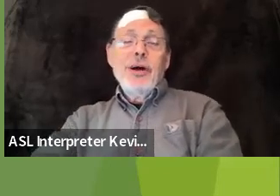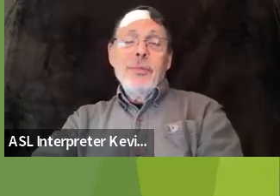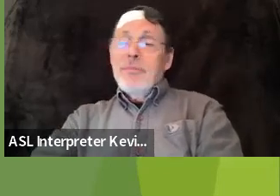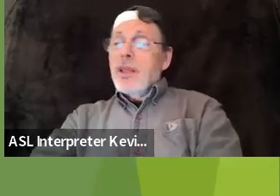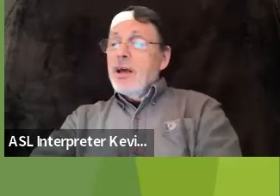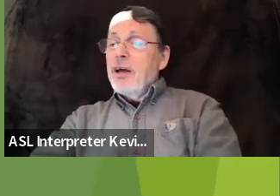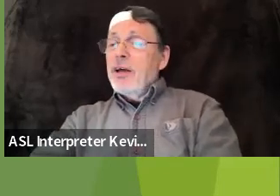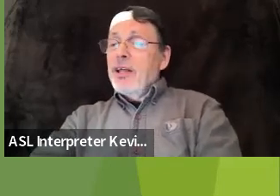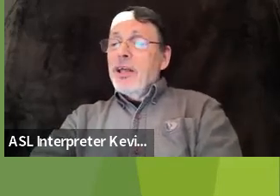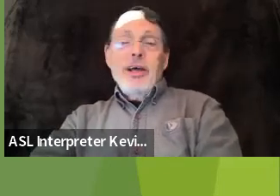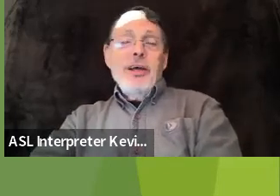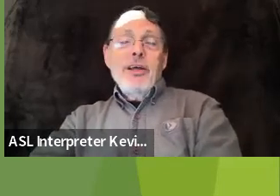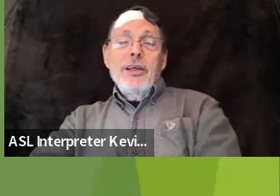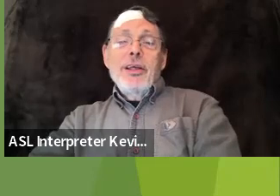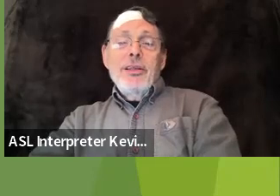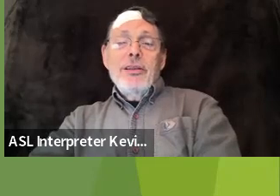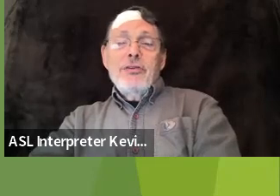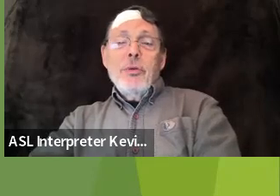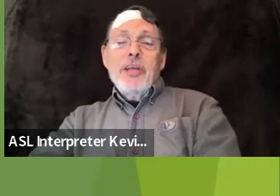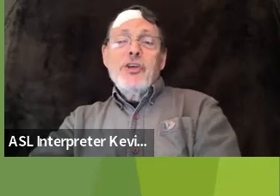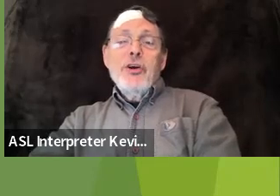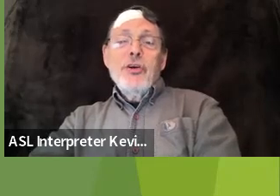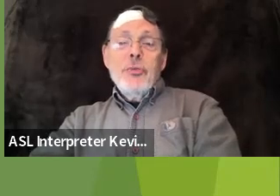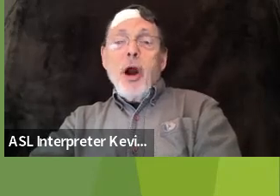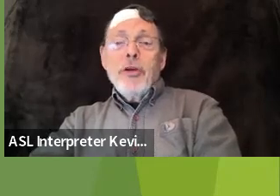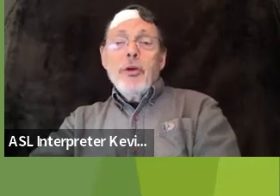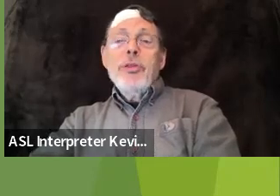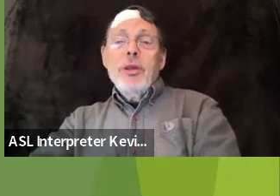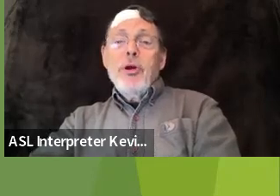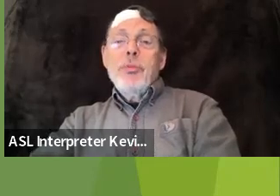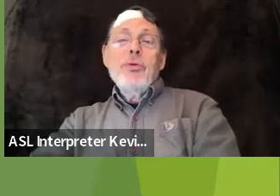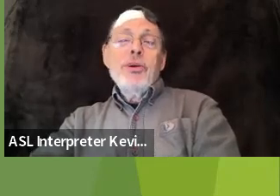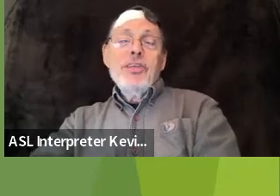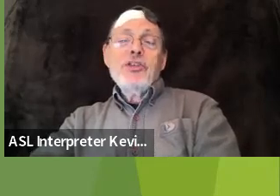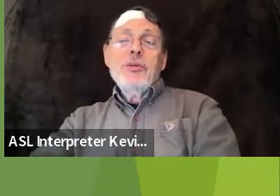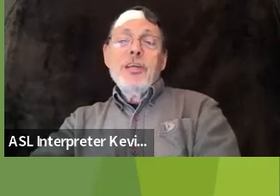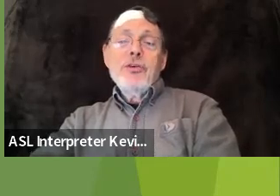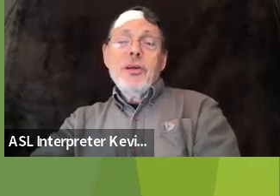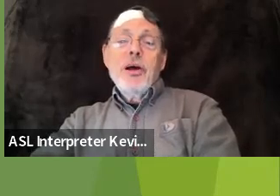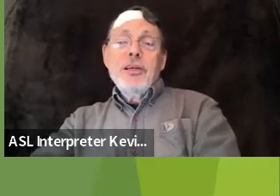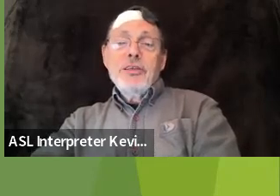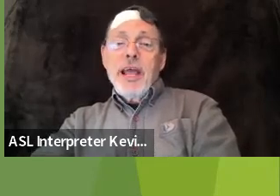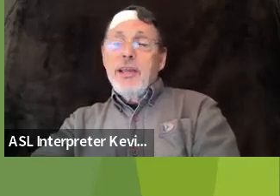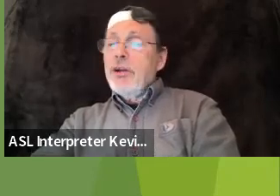So make sure you partner with the appropriate organization to make sure the content is accurate,